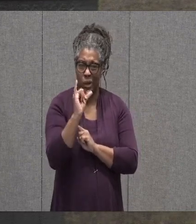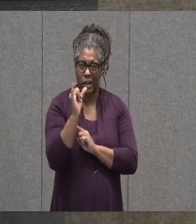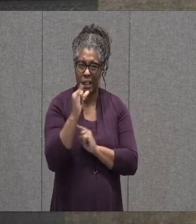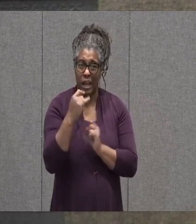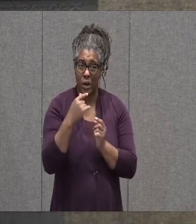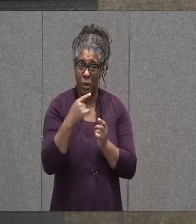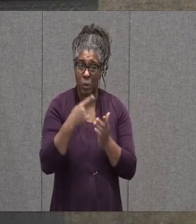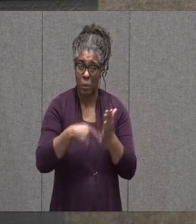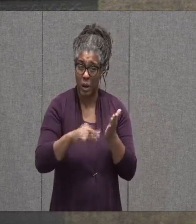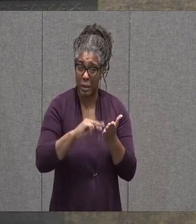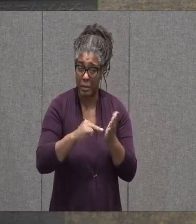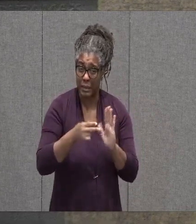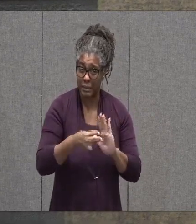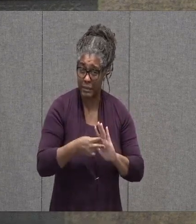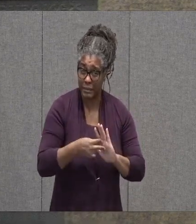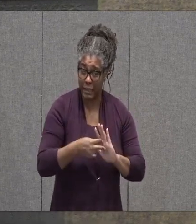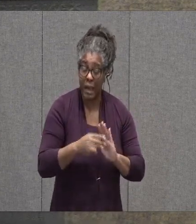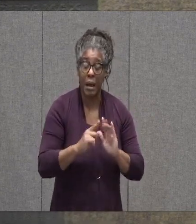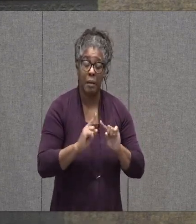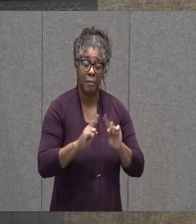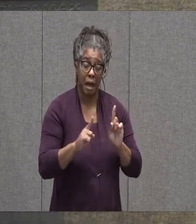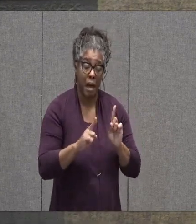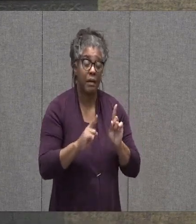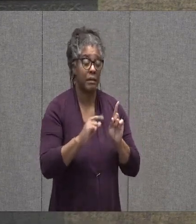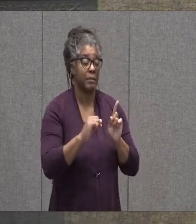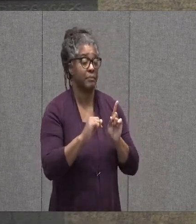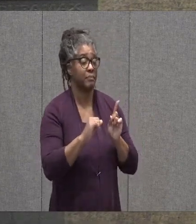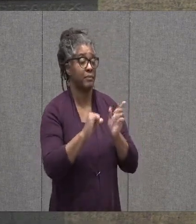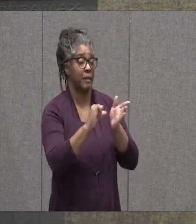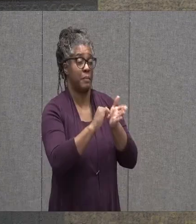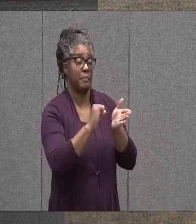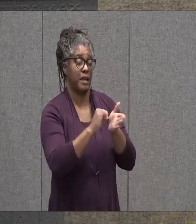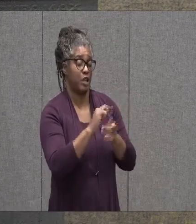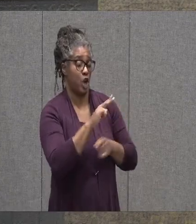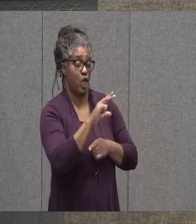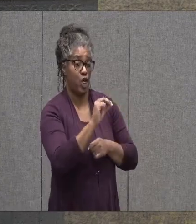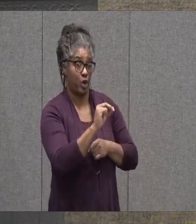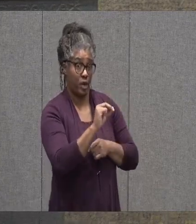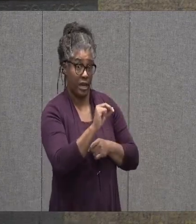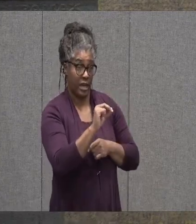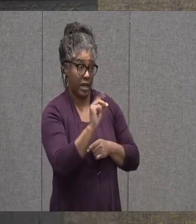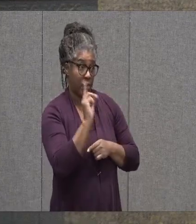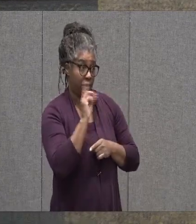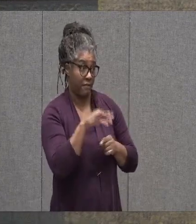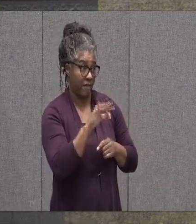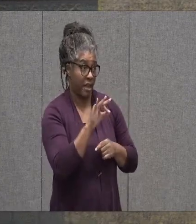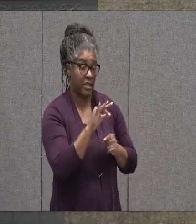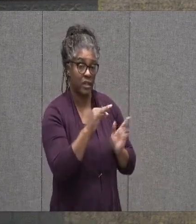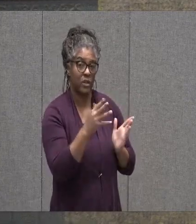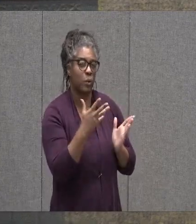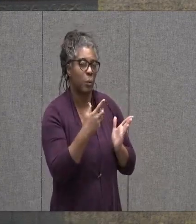which I'm gonna do, I'm gonna turn to page 30, let's see what we find. All right.